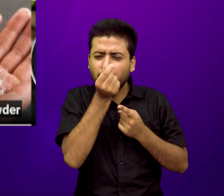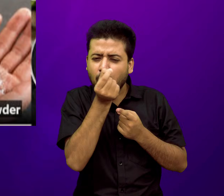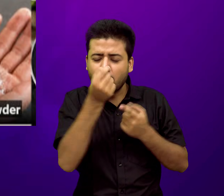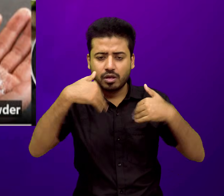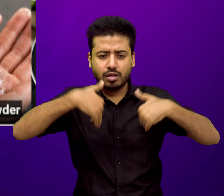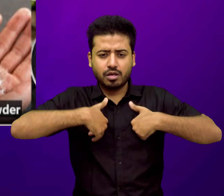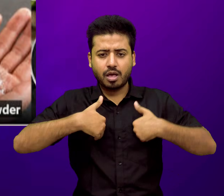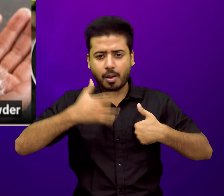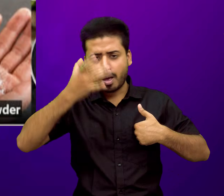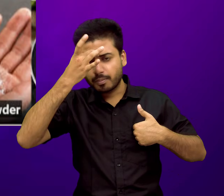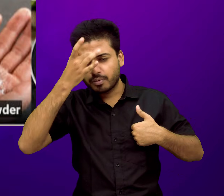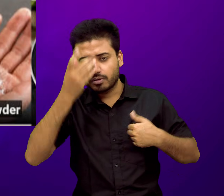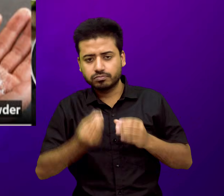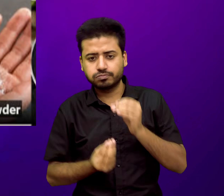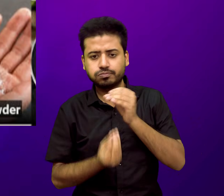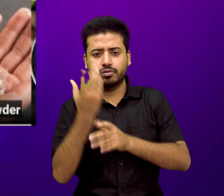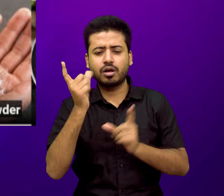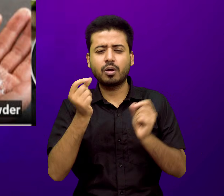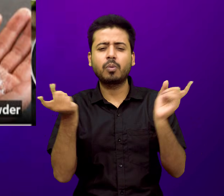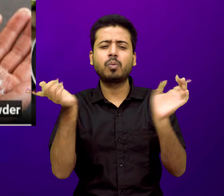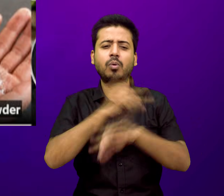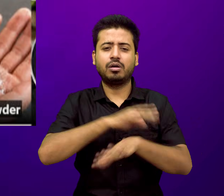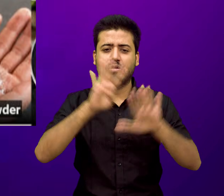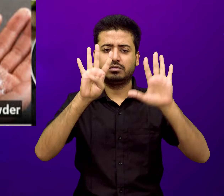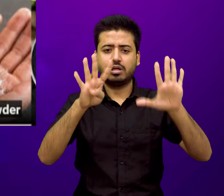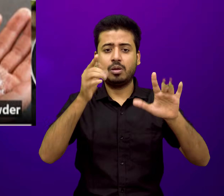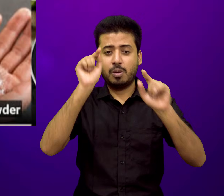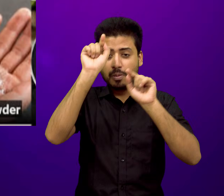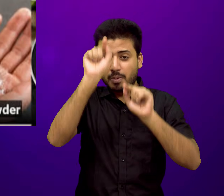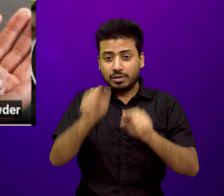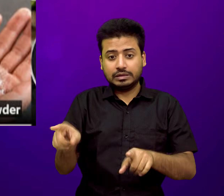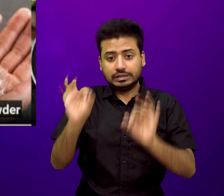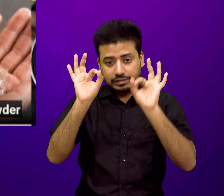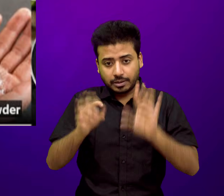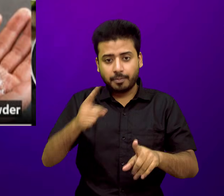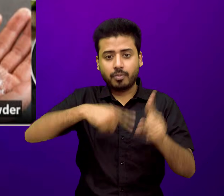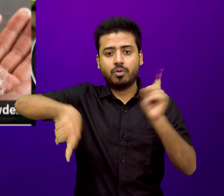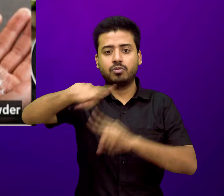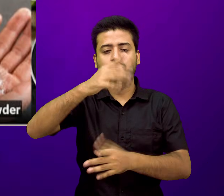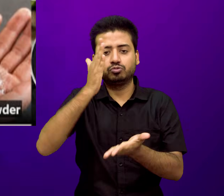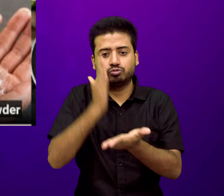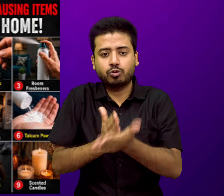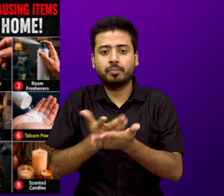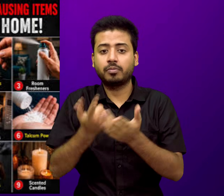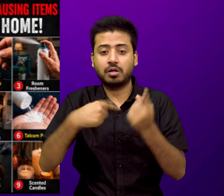stems from its geological origins in the earth. Talp deposits are frequently colloccated with